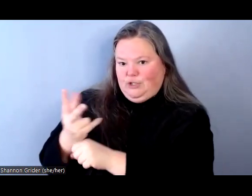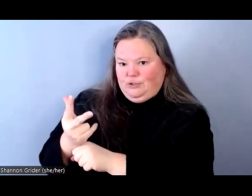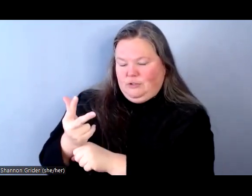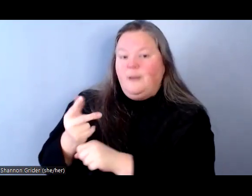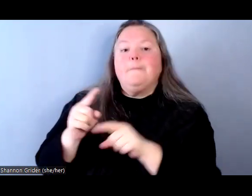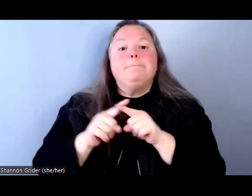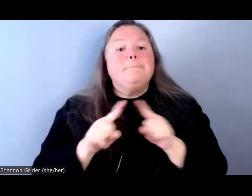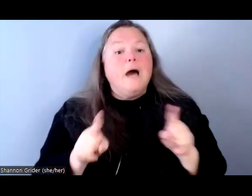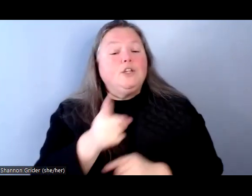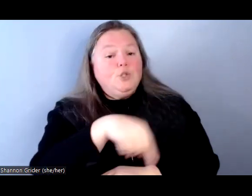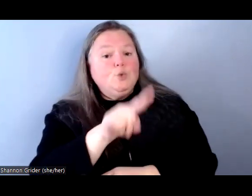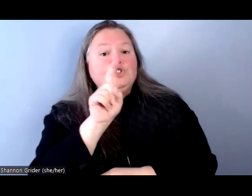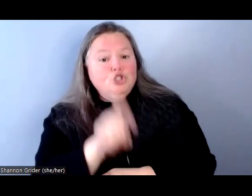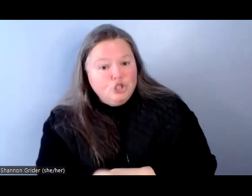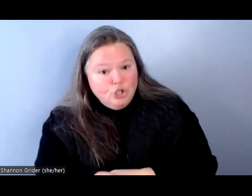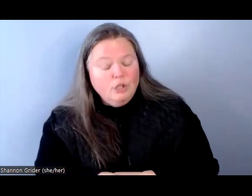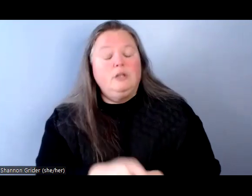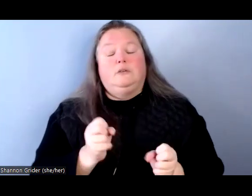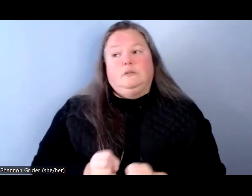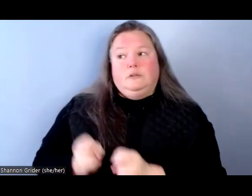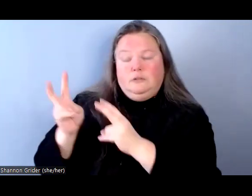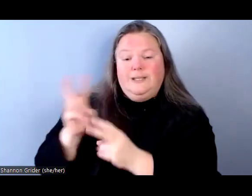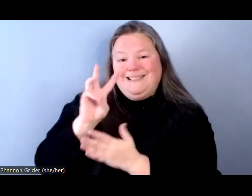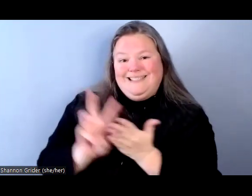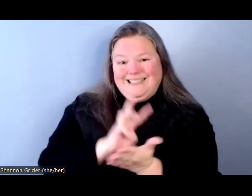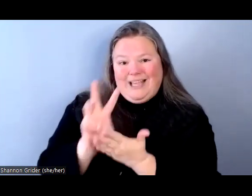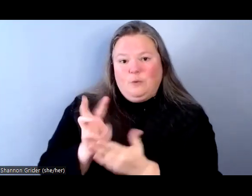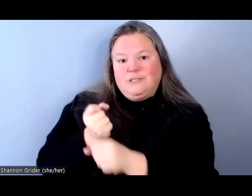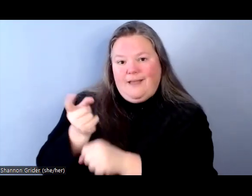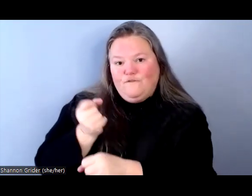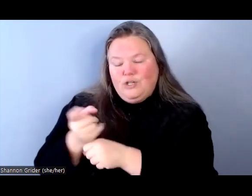sure you are entering your six (6) CE hours each year to